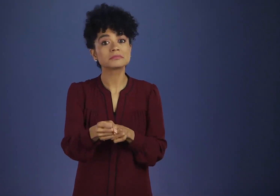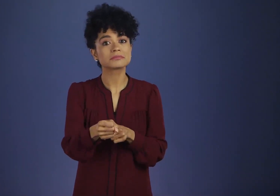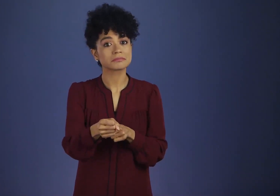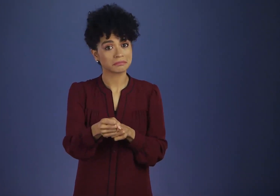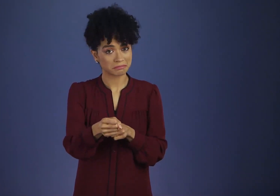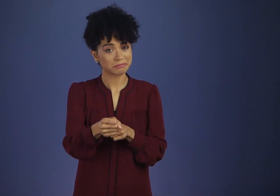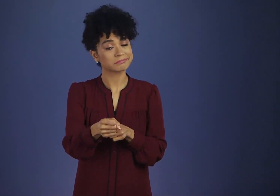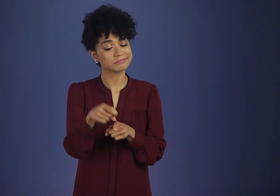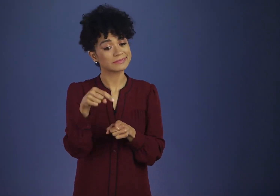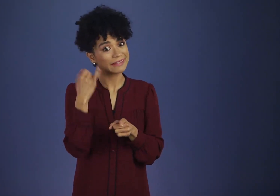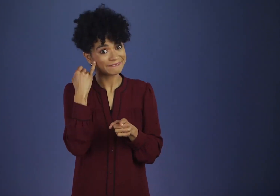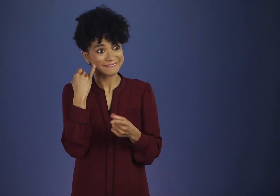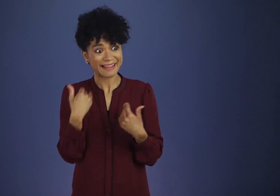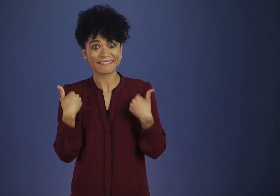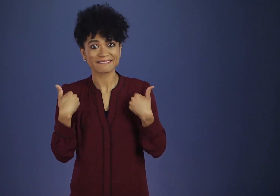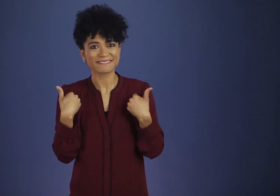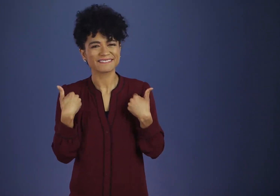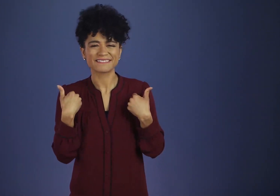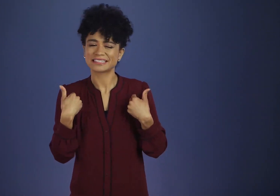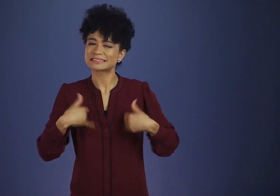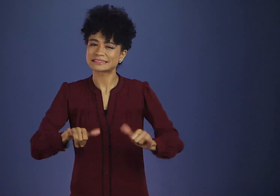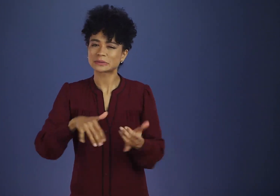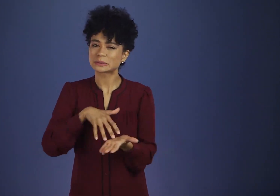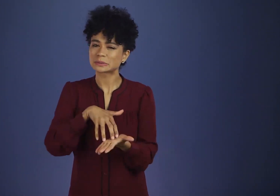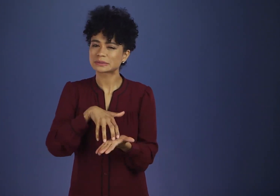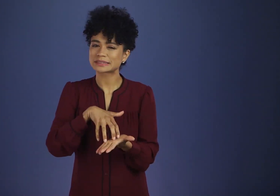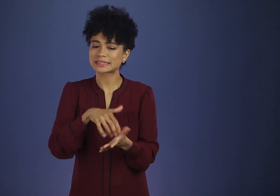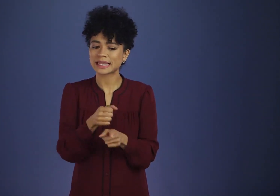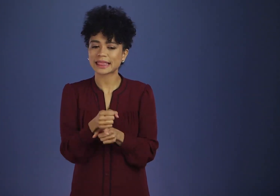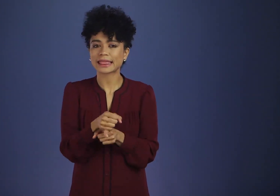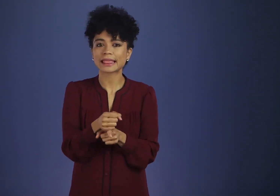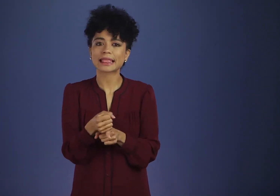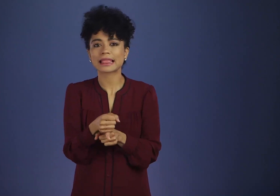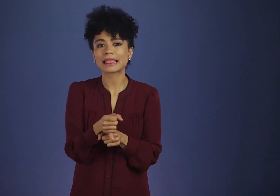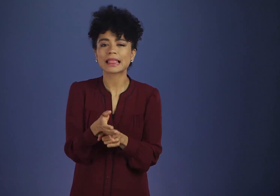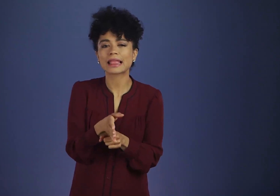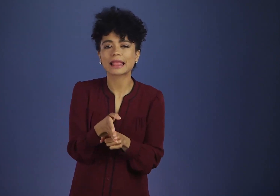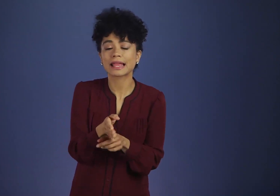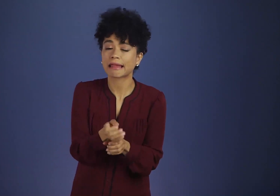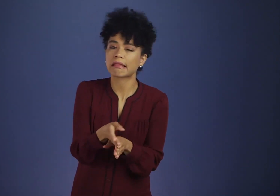Until he so humbles himself, his sobriety — if any — will be precarious.